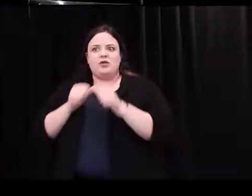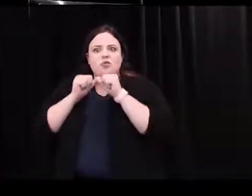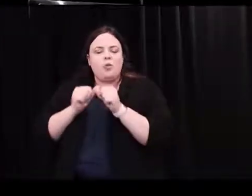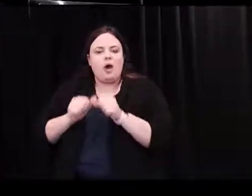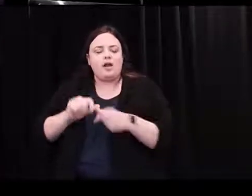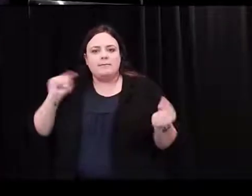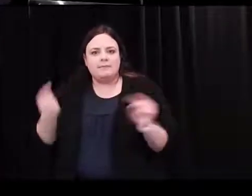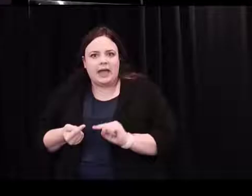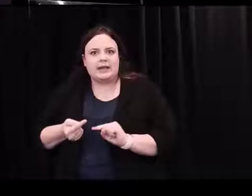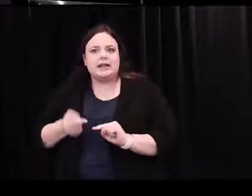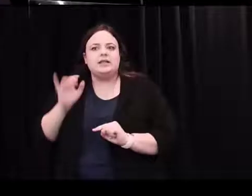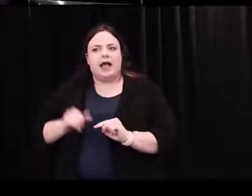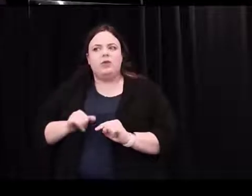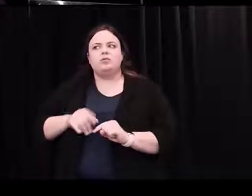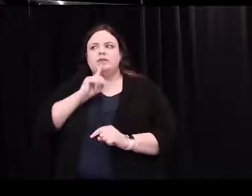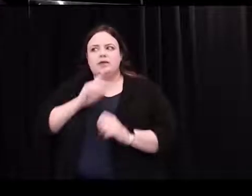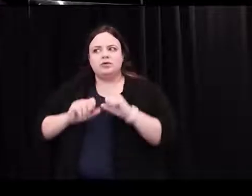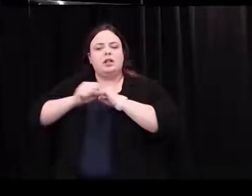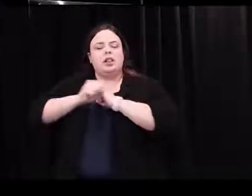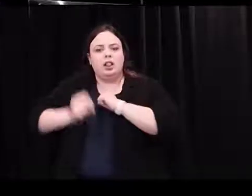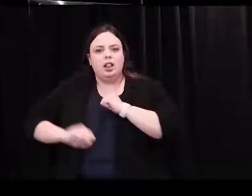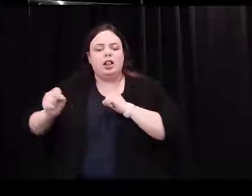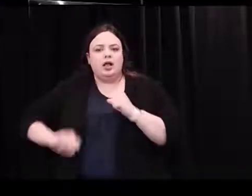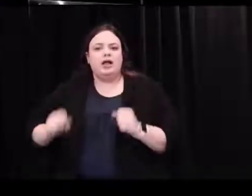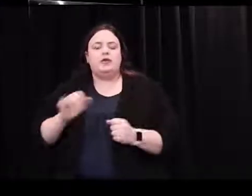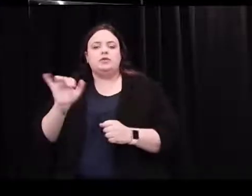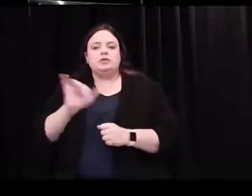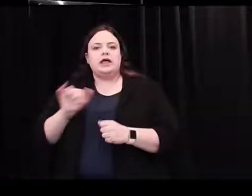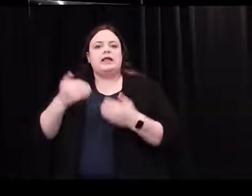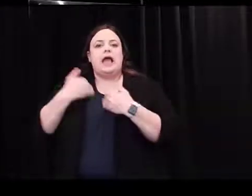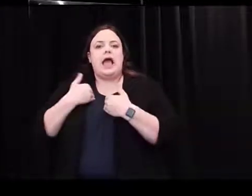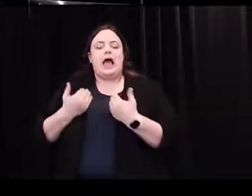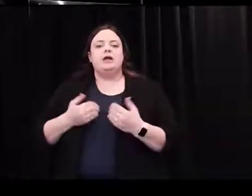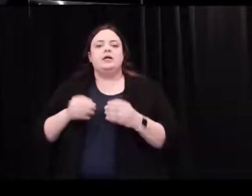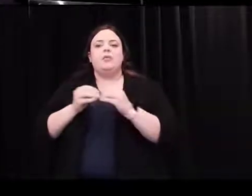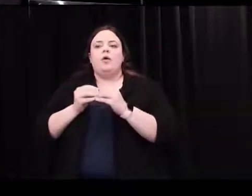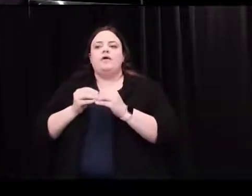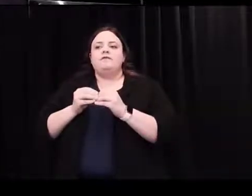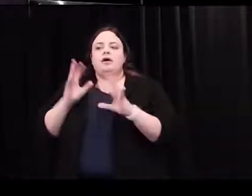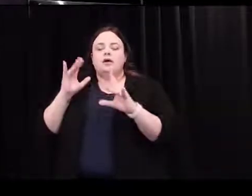lot of what they were talking about. They had it was almost as if they had a captive audience